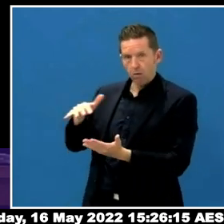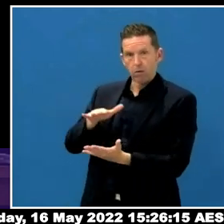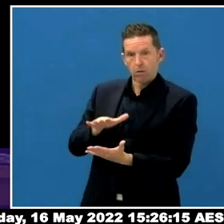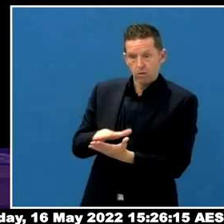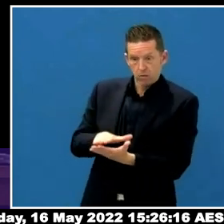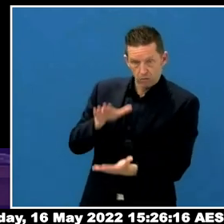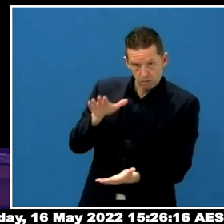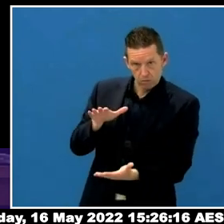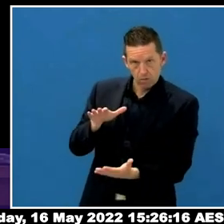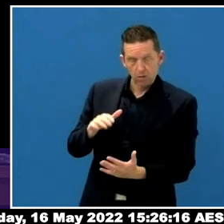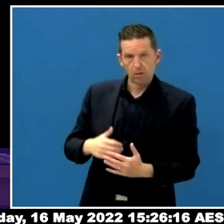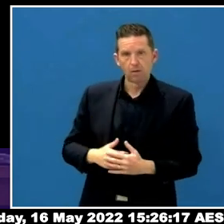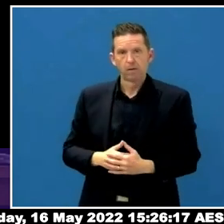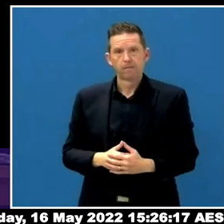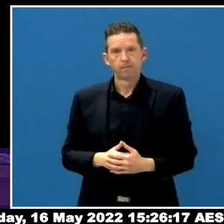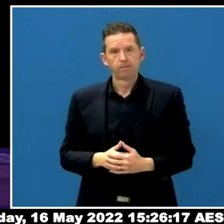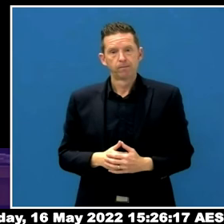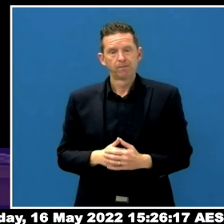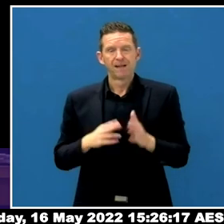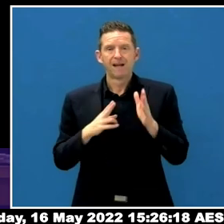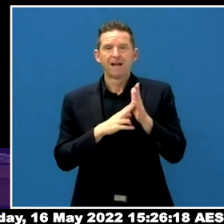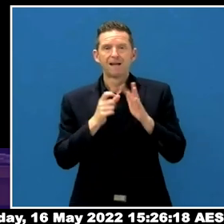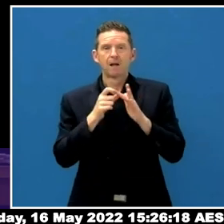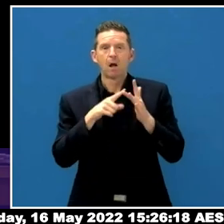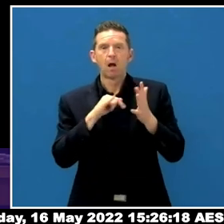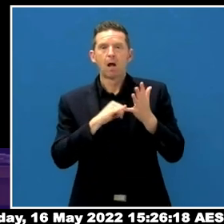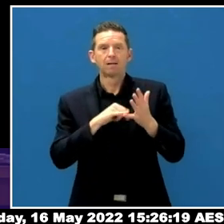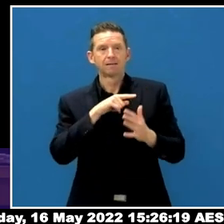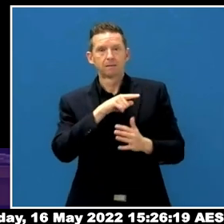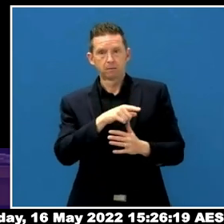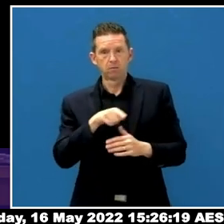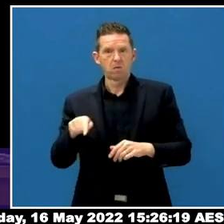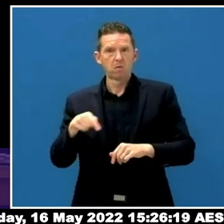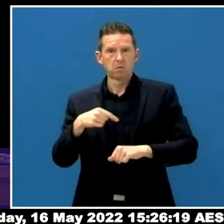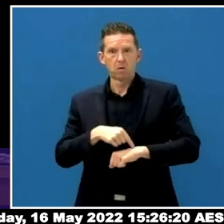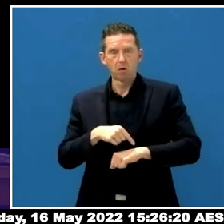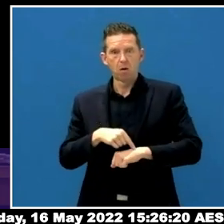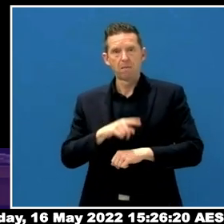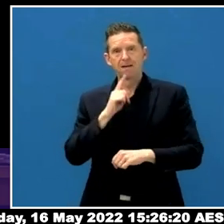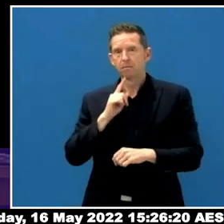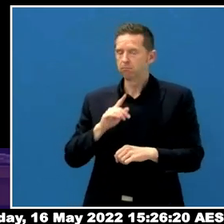NDIS that we couldn't have the review because it was within three months of his